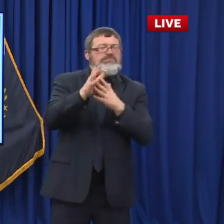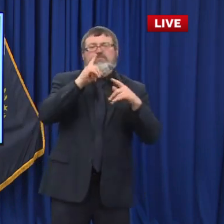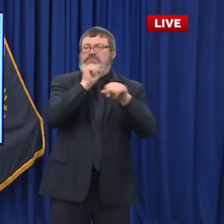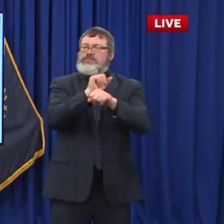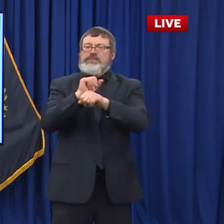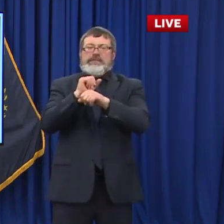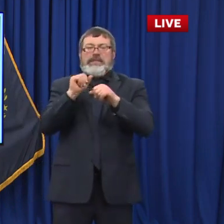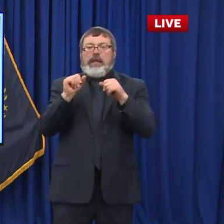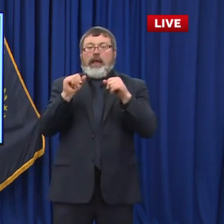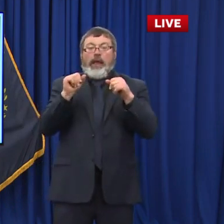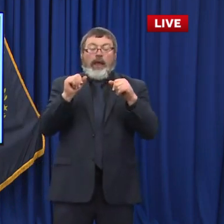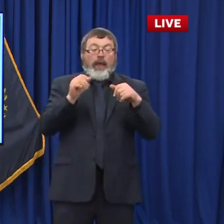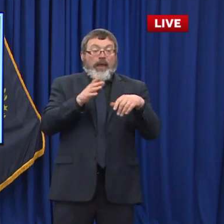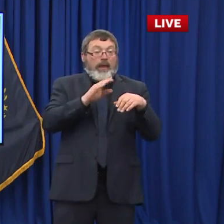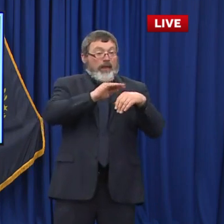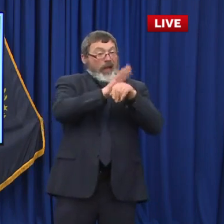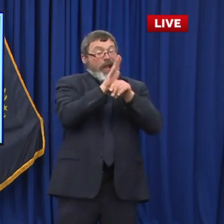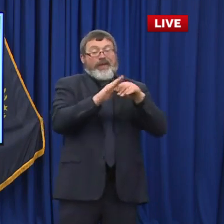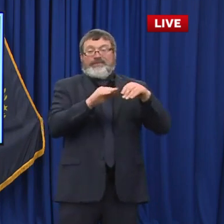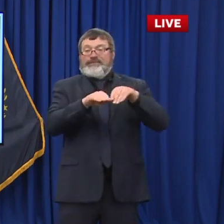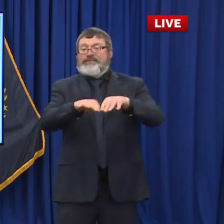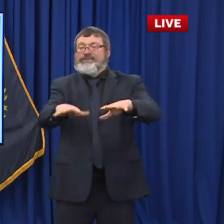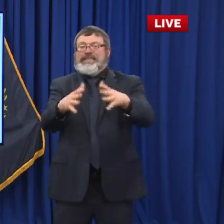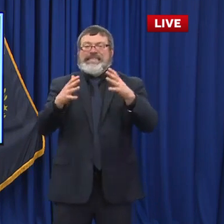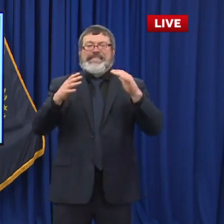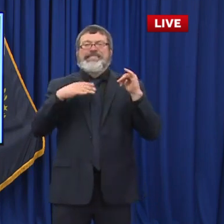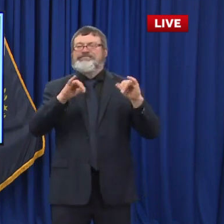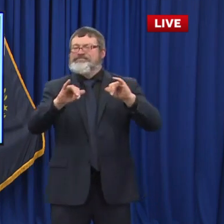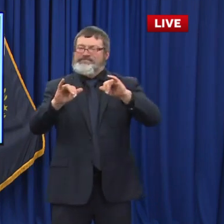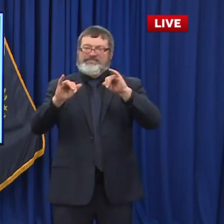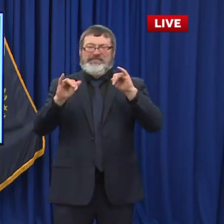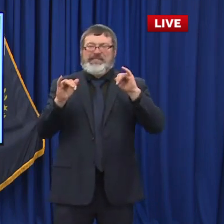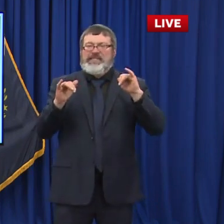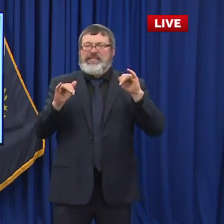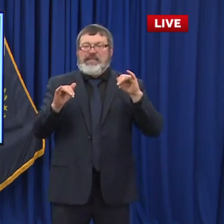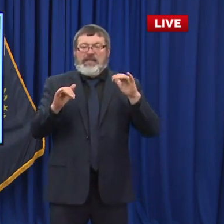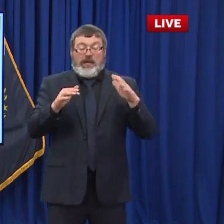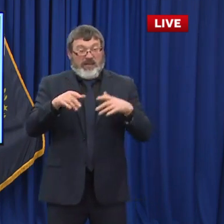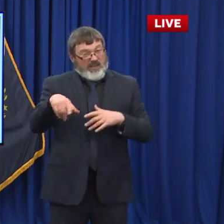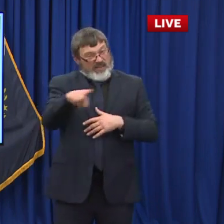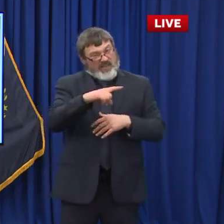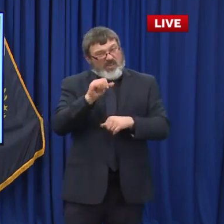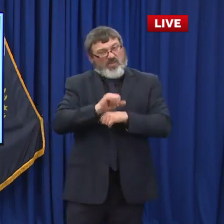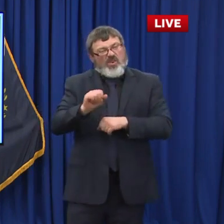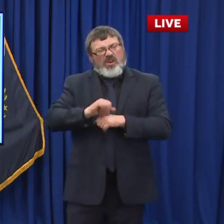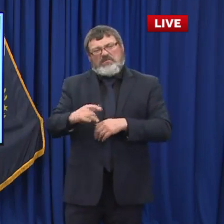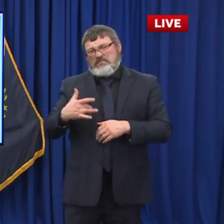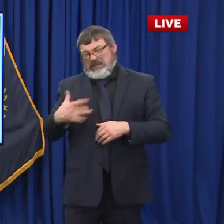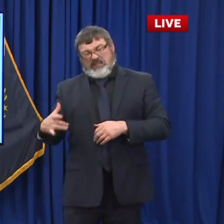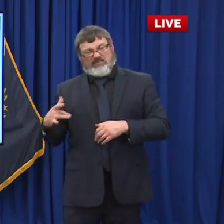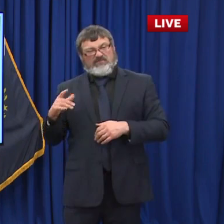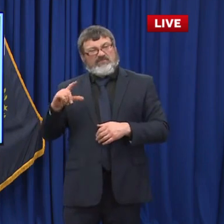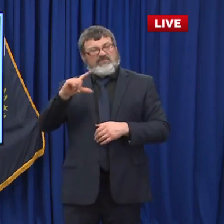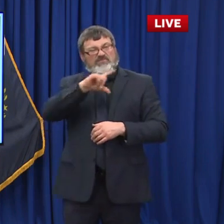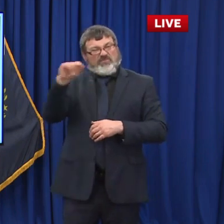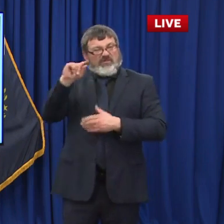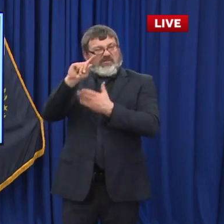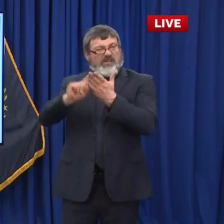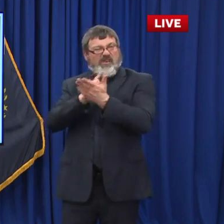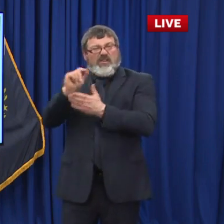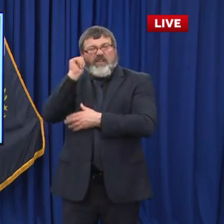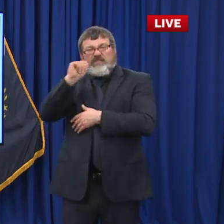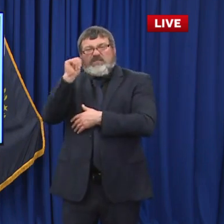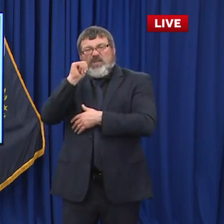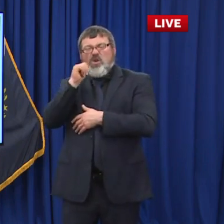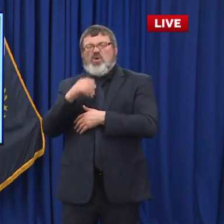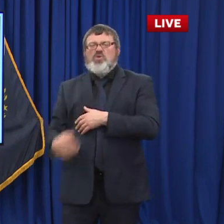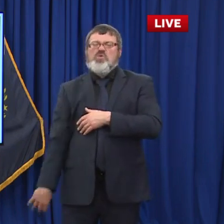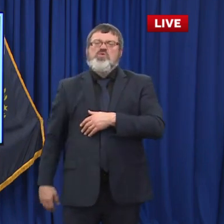PPE WE PUT FUNDING ON THE FRONT LINES TO ARE THE ADDITIONAL STIPENDS TRYING TO INCENTIVIZE THE WORKERS TO BE THERE AND THEY’VE GIVEN SO MUCH I MEAN 20 HOURS A DAY.